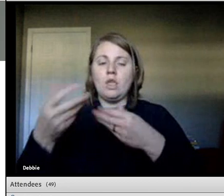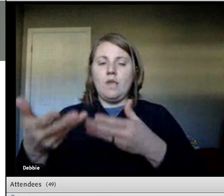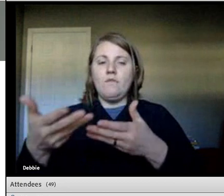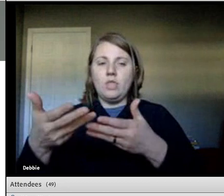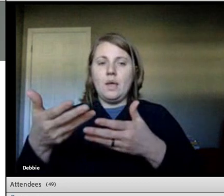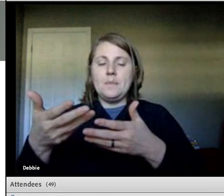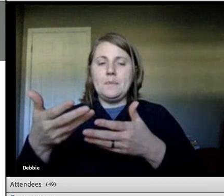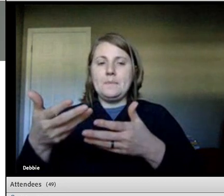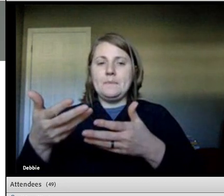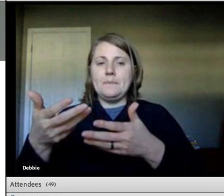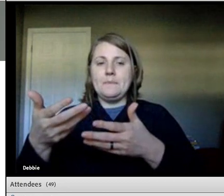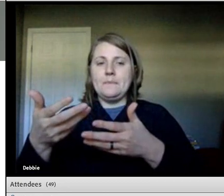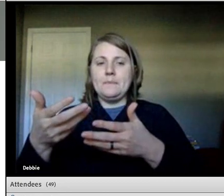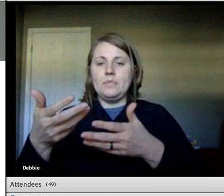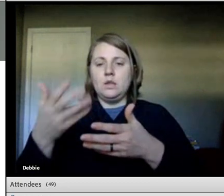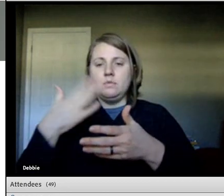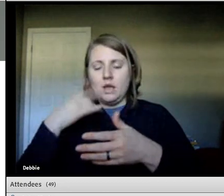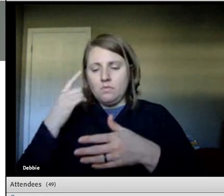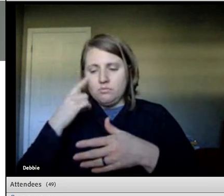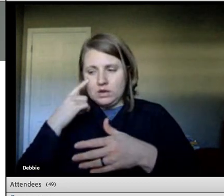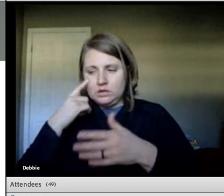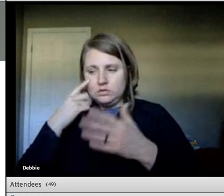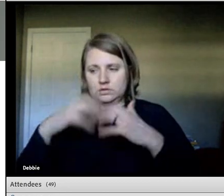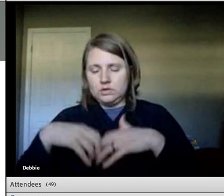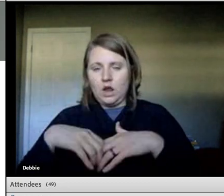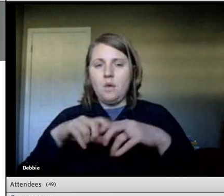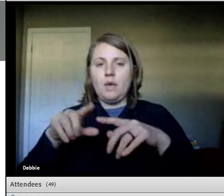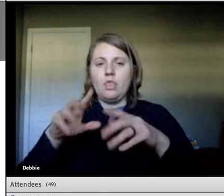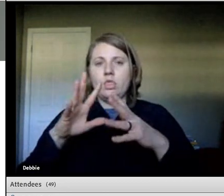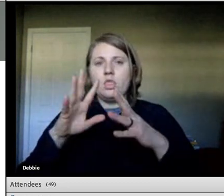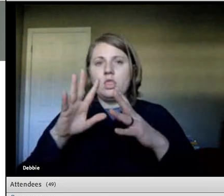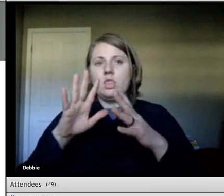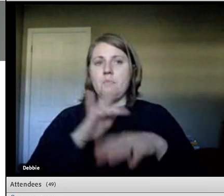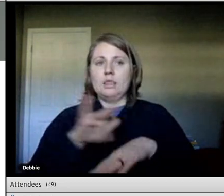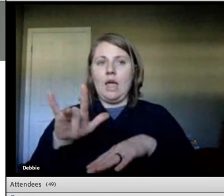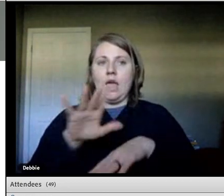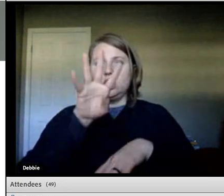so they can put the notes on there. Newsguard is not 100 percent free.